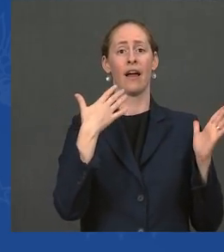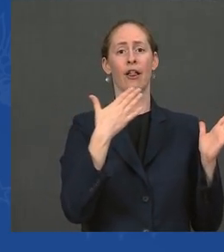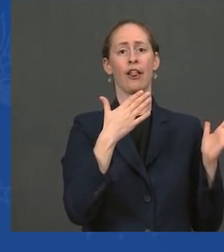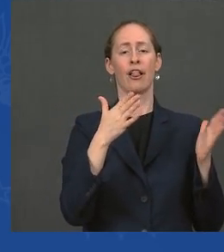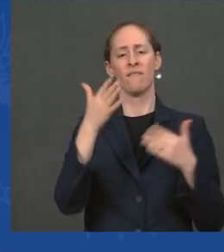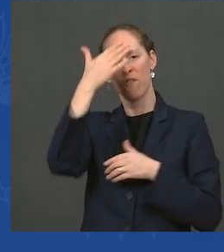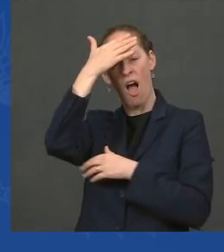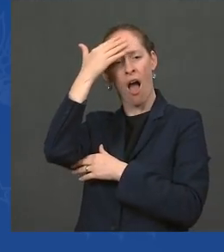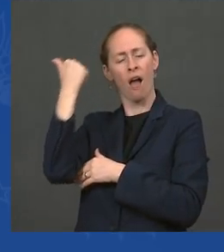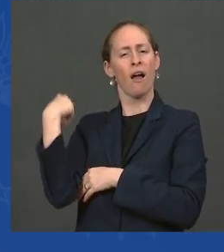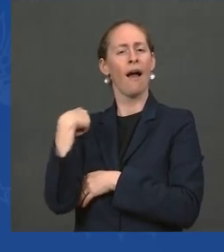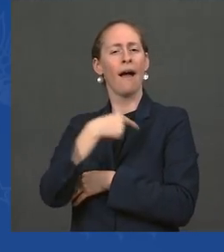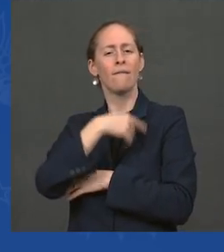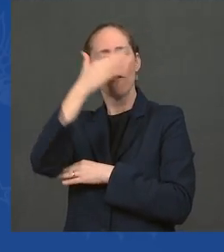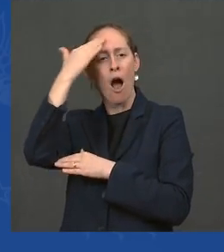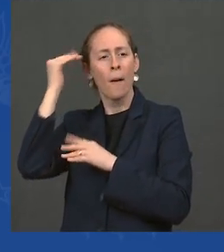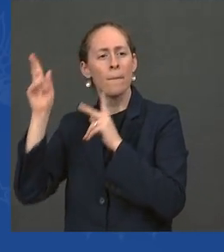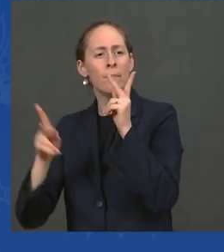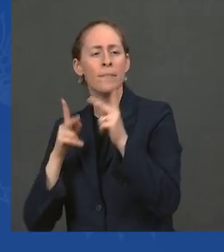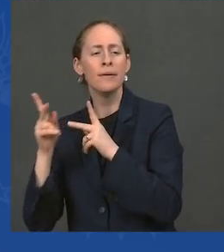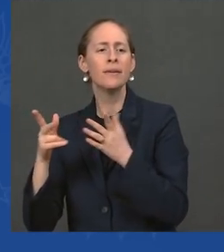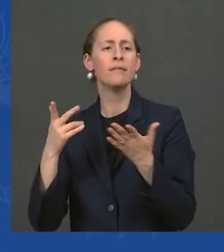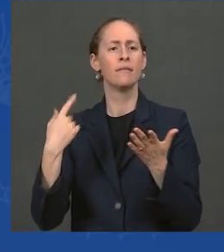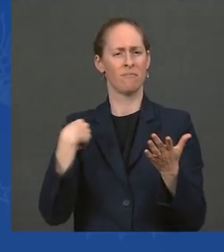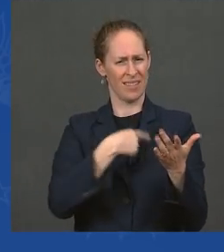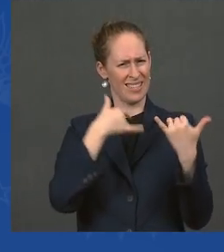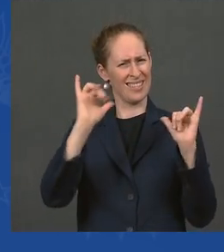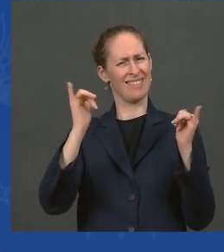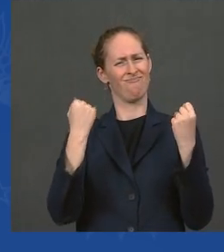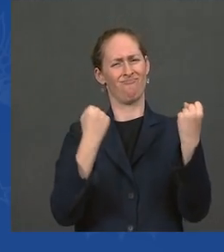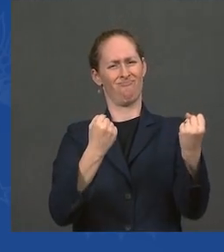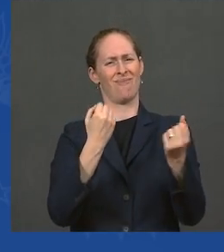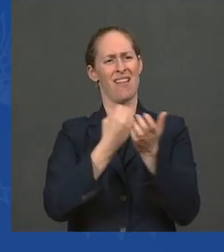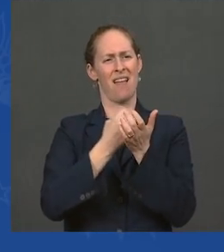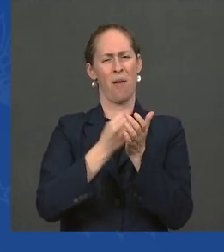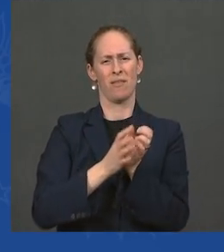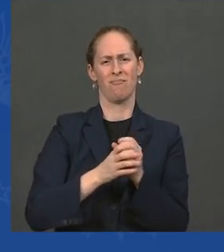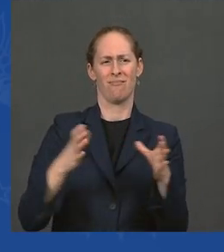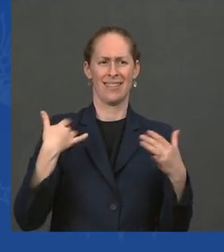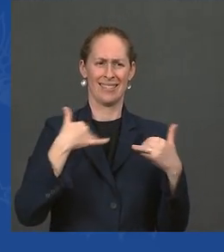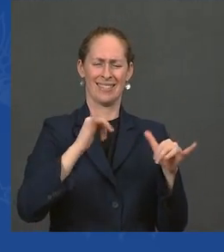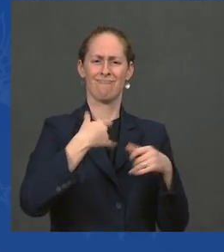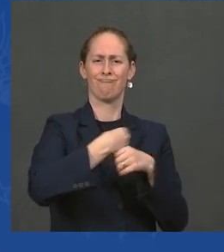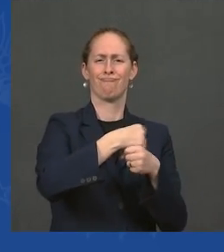America is still the largest economy in the world. We still have the most productive workers in the world, the most innovative minds.